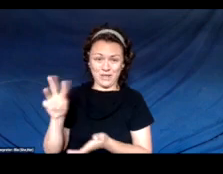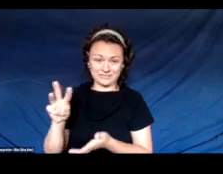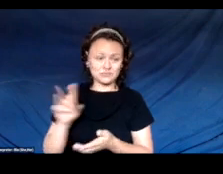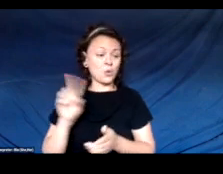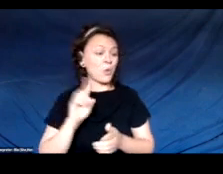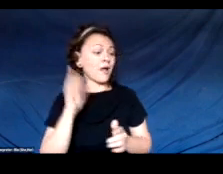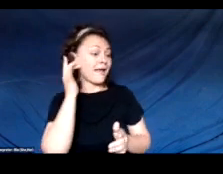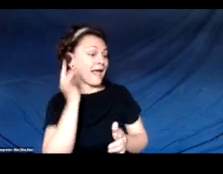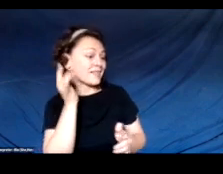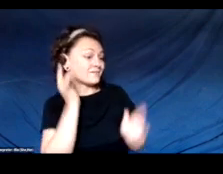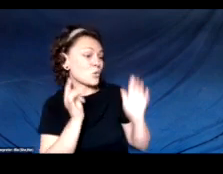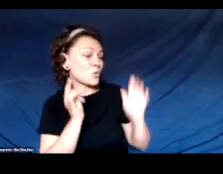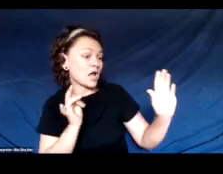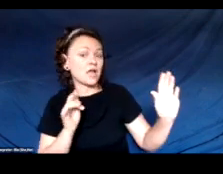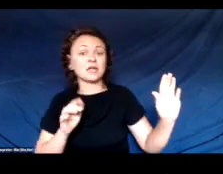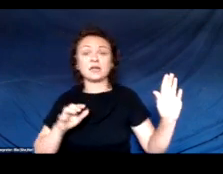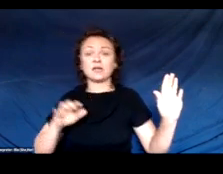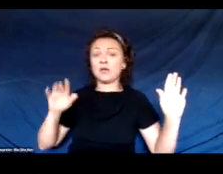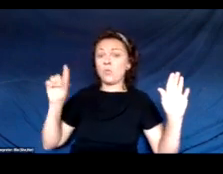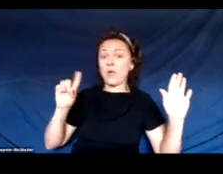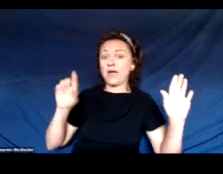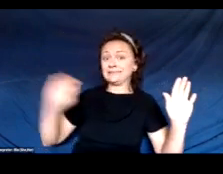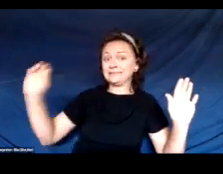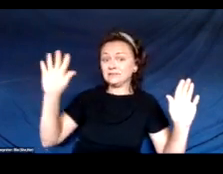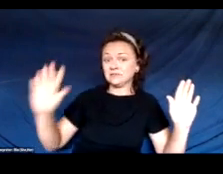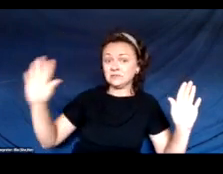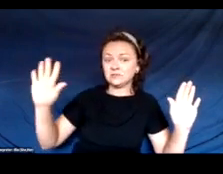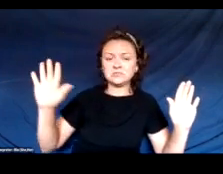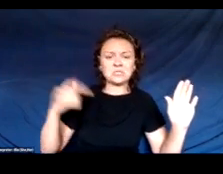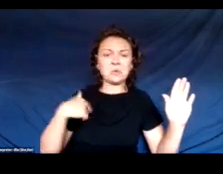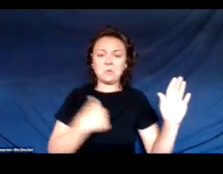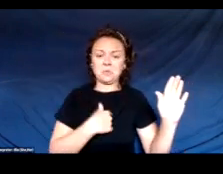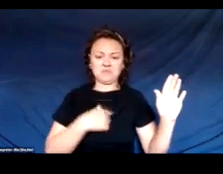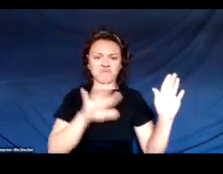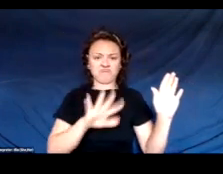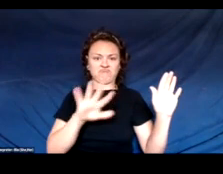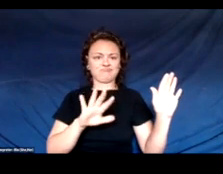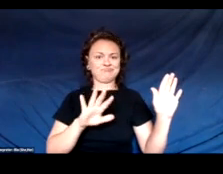we're like 20 years behind in terms of disability